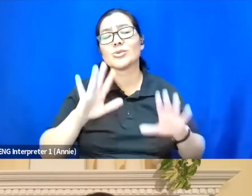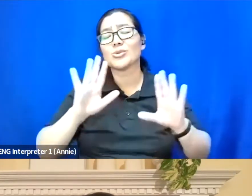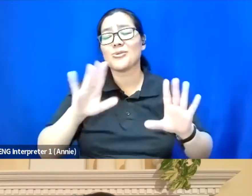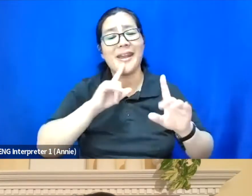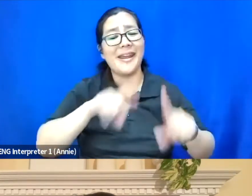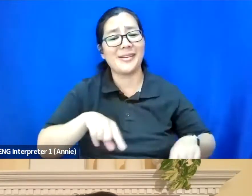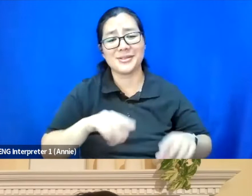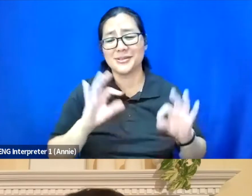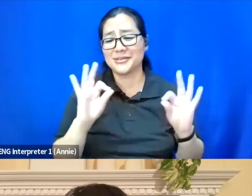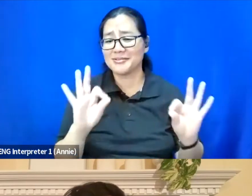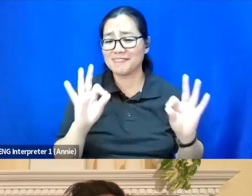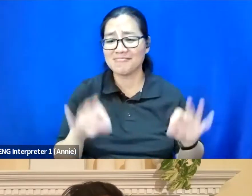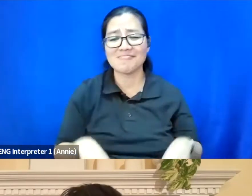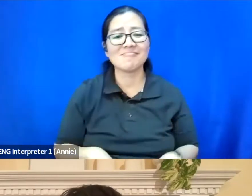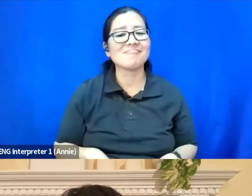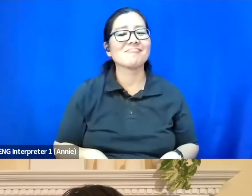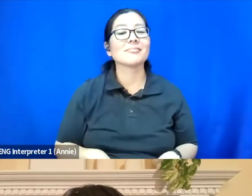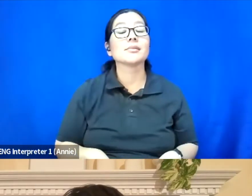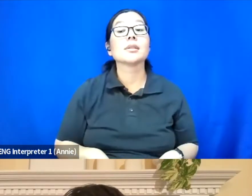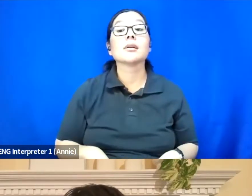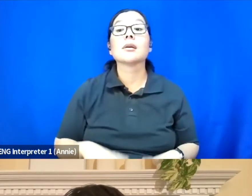and this -- I didn't know other people felt this way.